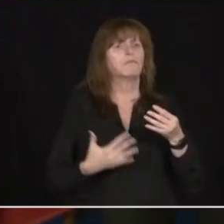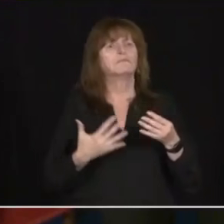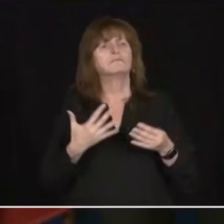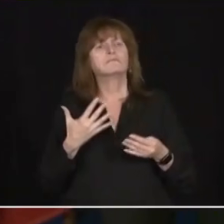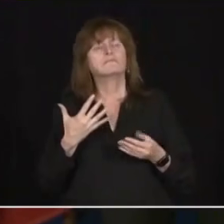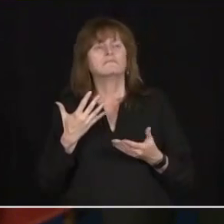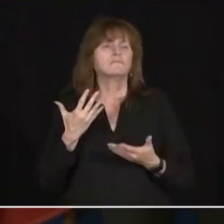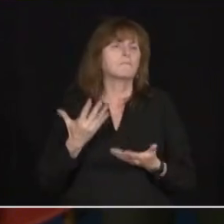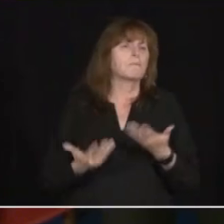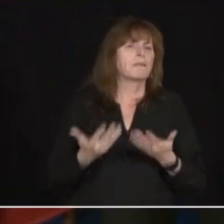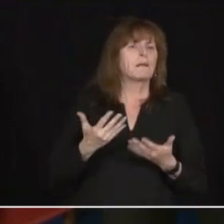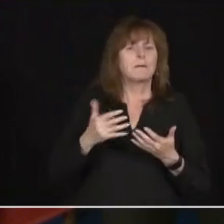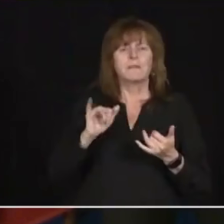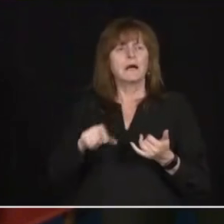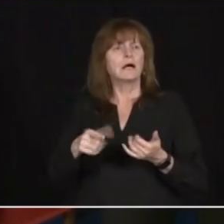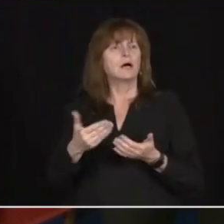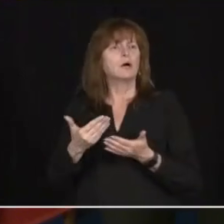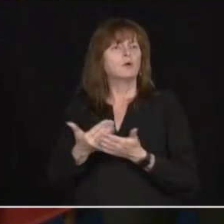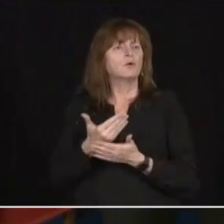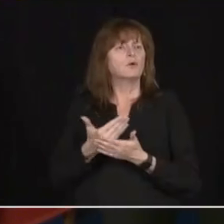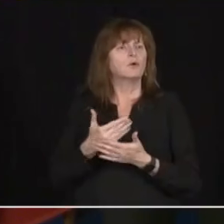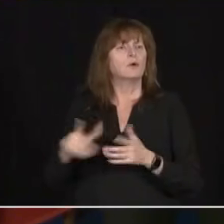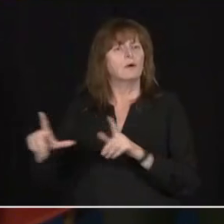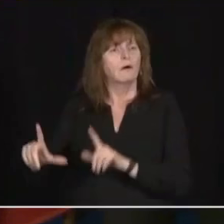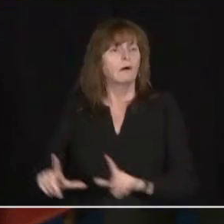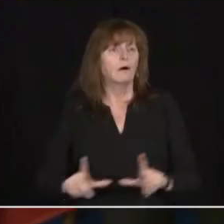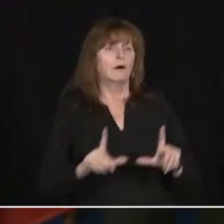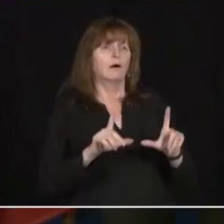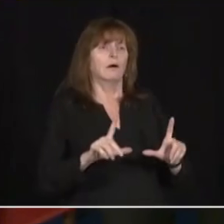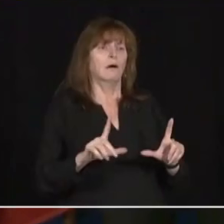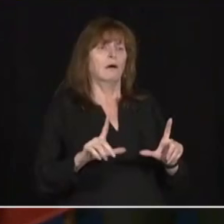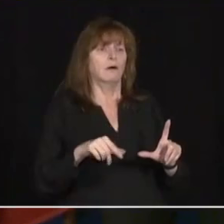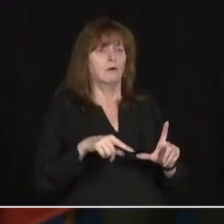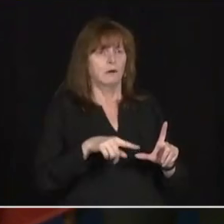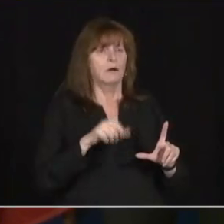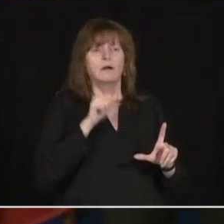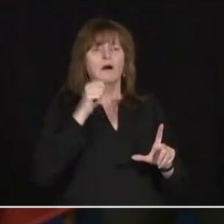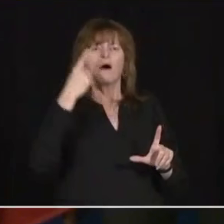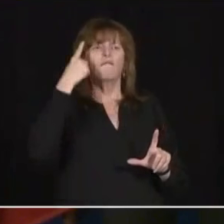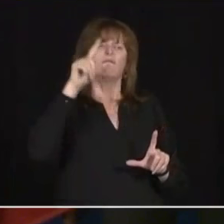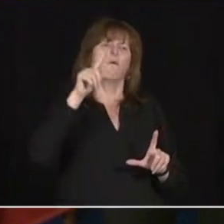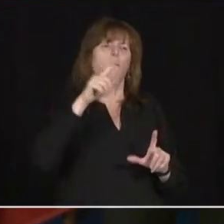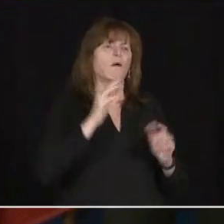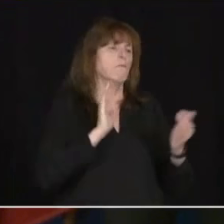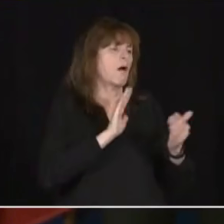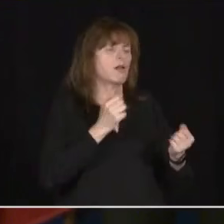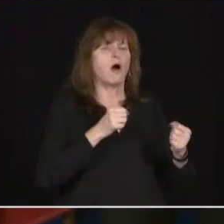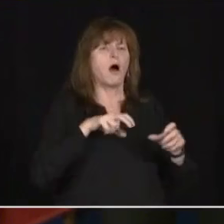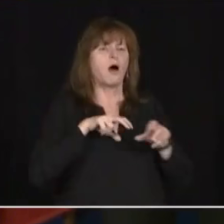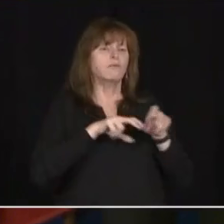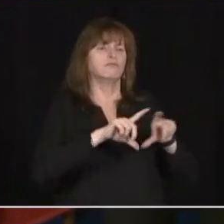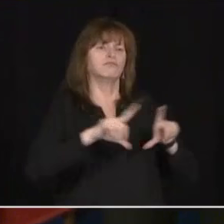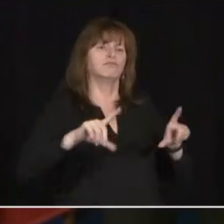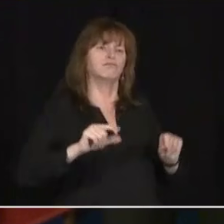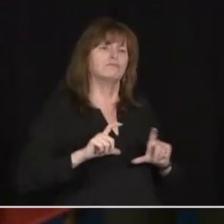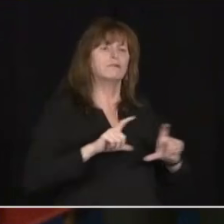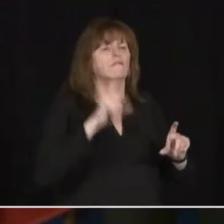plates we have and also look at ways to use the new plates for non-passenger vehicles. We have over 31 other categories of vehicles